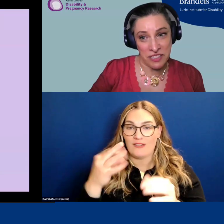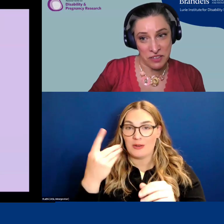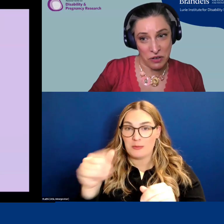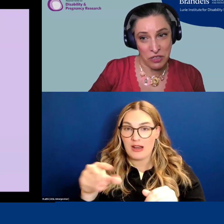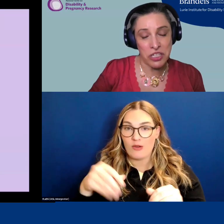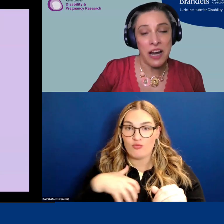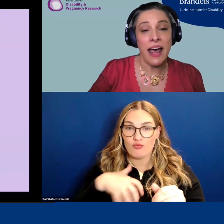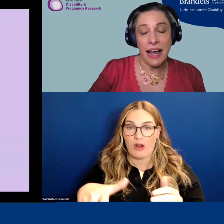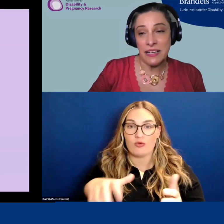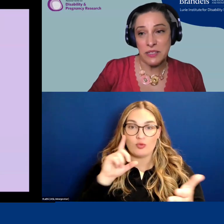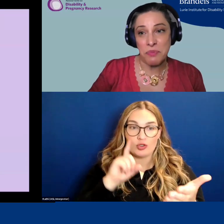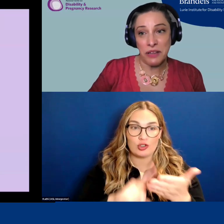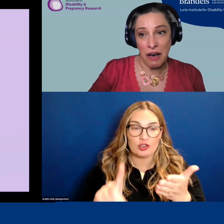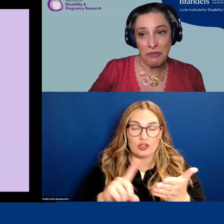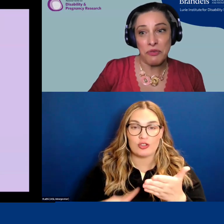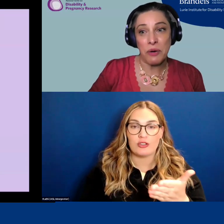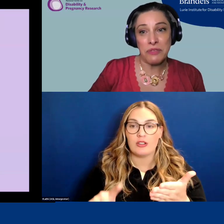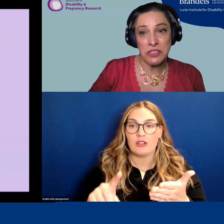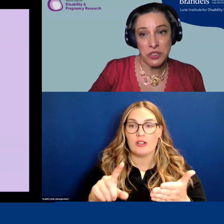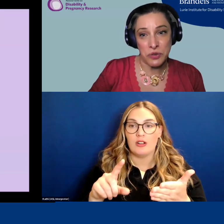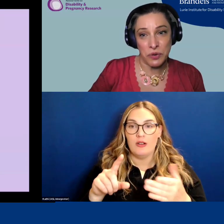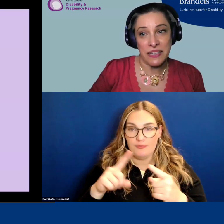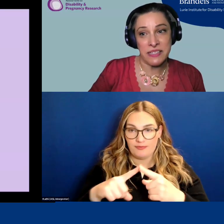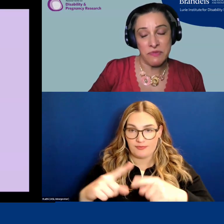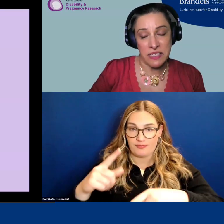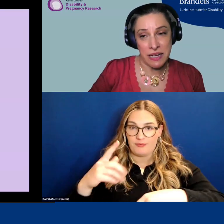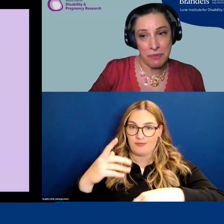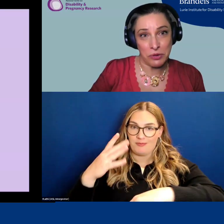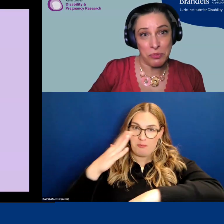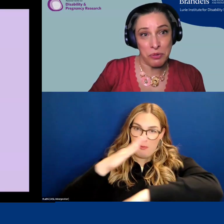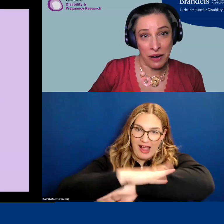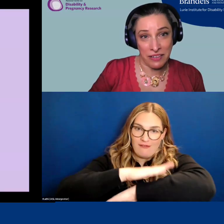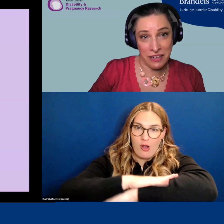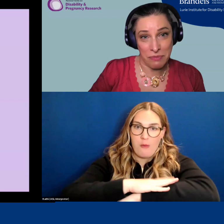research is platform the stories of disabled pregnant